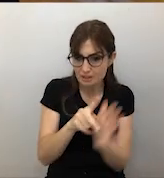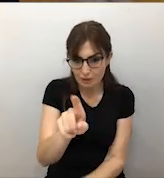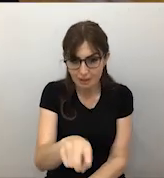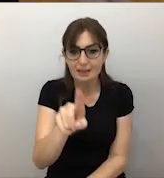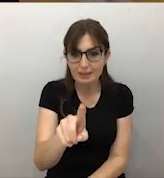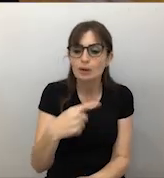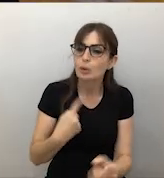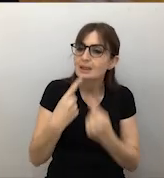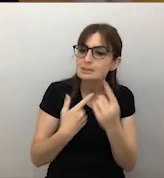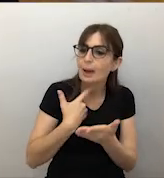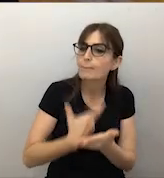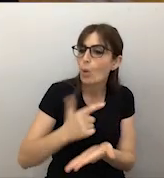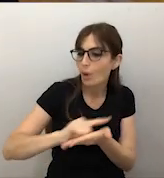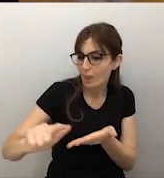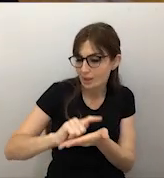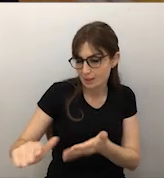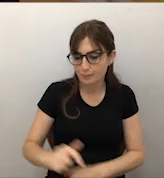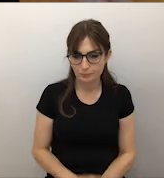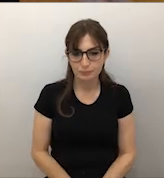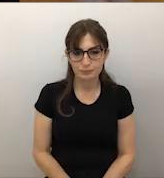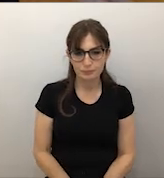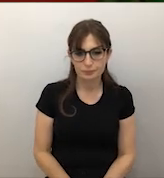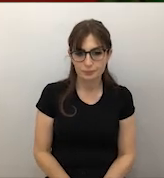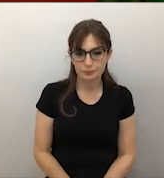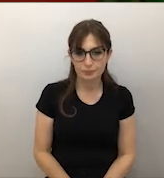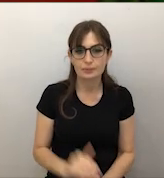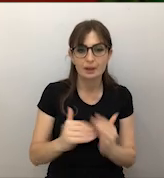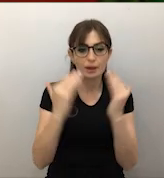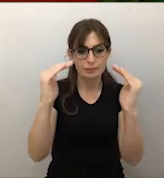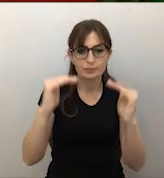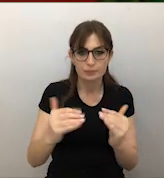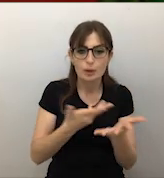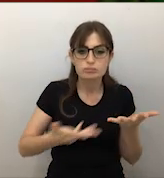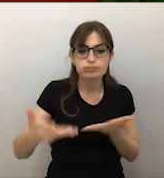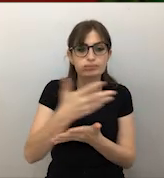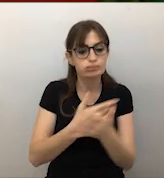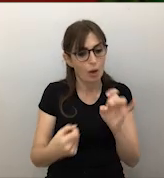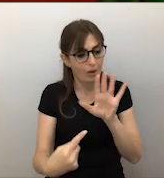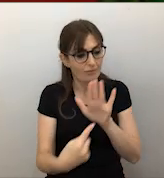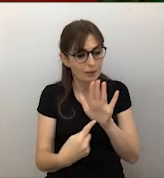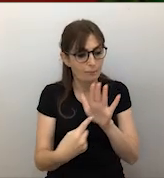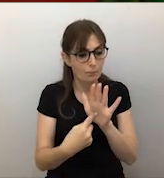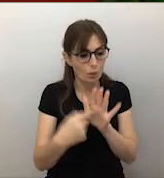in parts three, four, and five, later in the series. We now turn to a discussion of a key accounting concept: